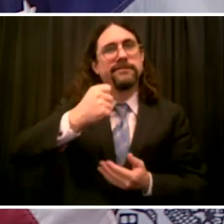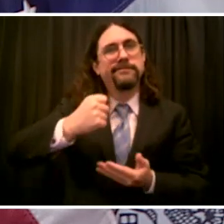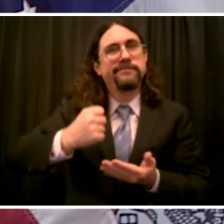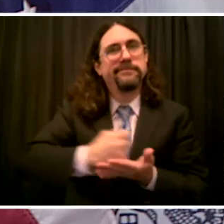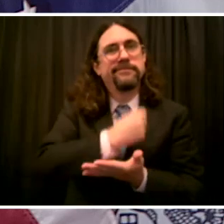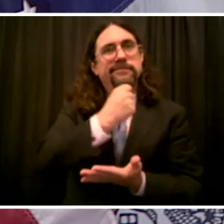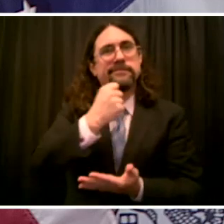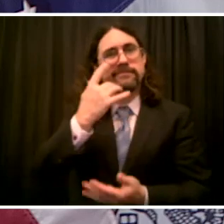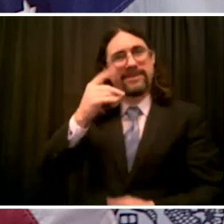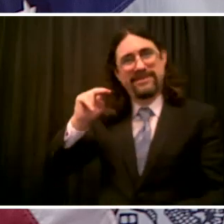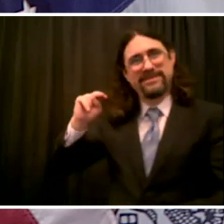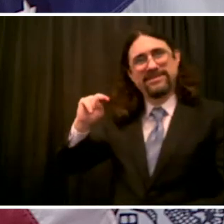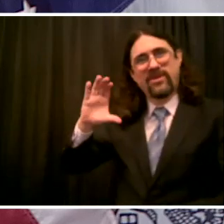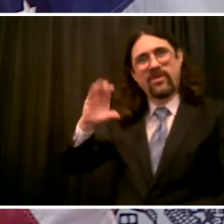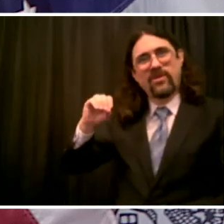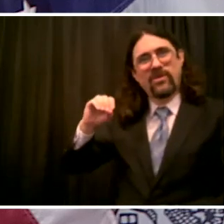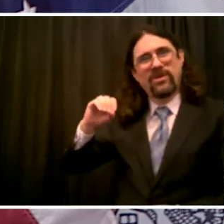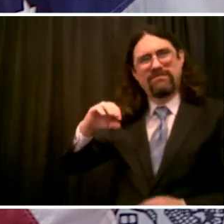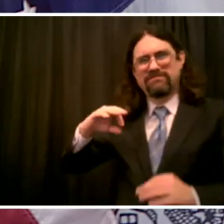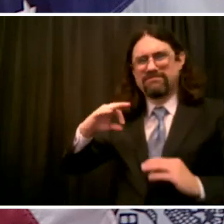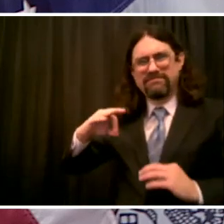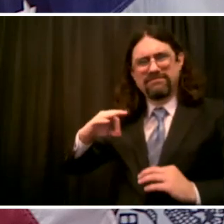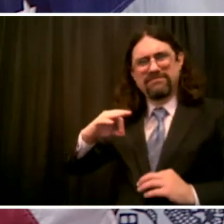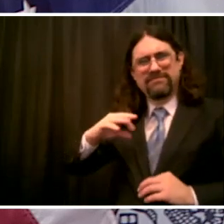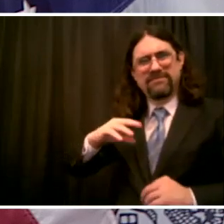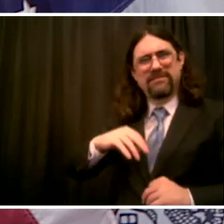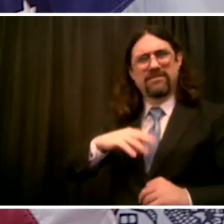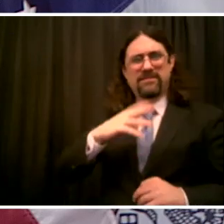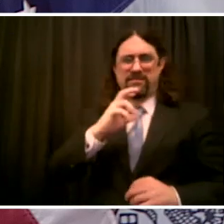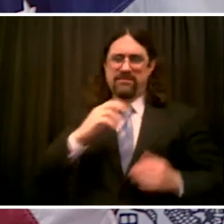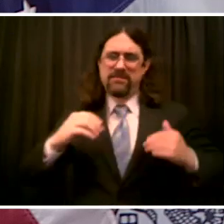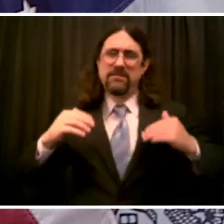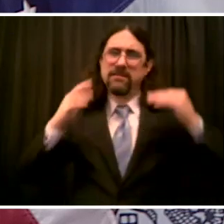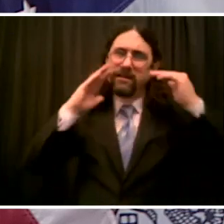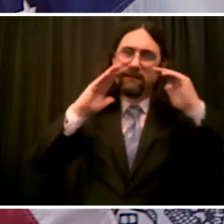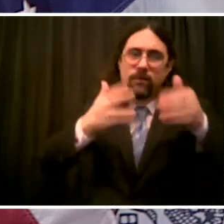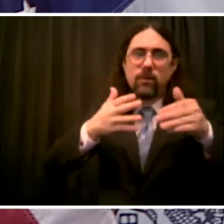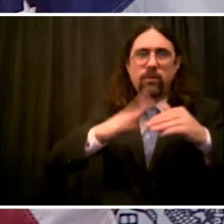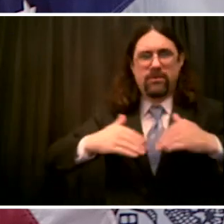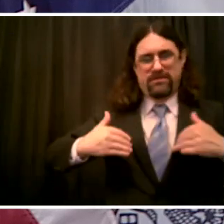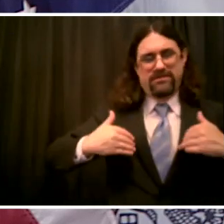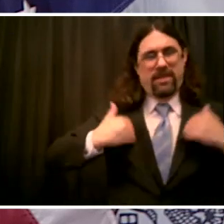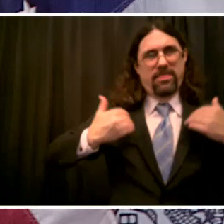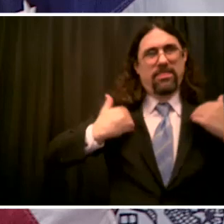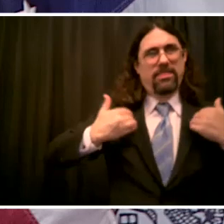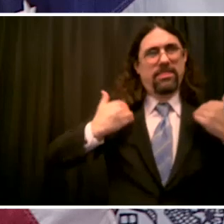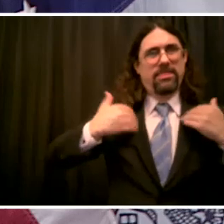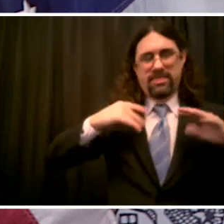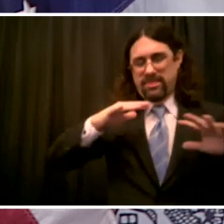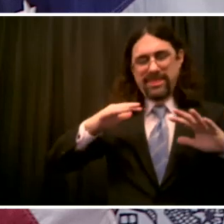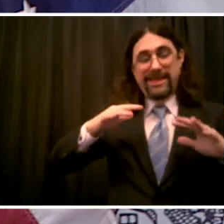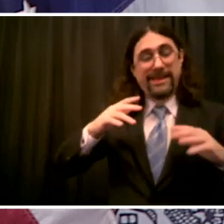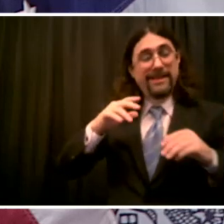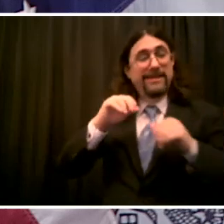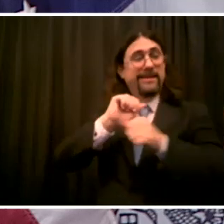TRAINING AND WE JUST COULDN'T GO ON. THERE'S BEEN A LOT OF CHANGES, ASHLEY, IN THE LAST TWO MONTHS.